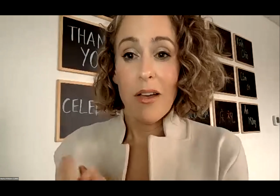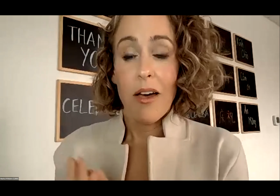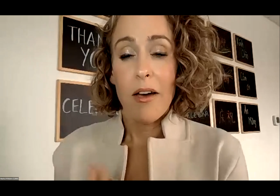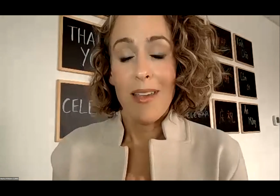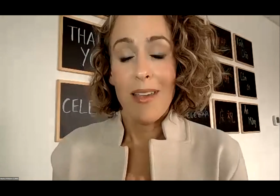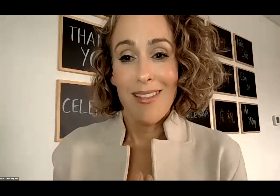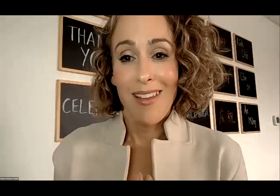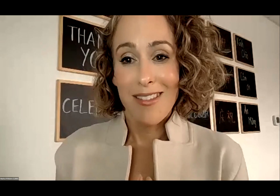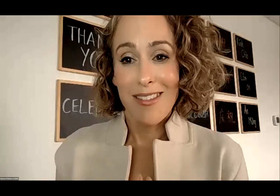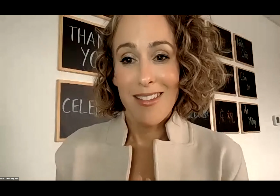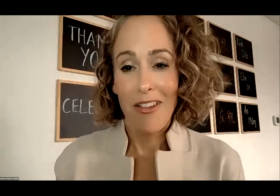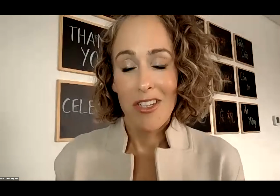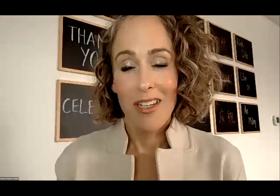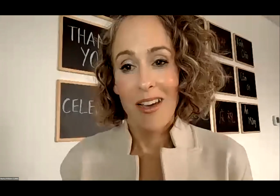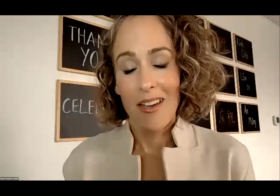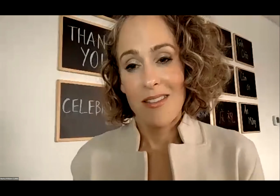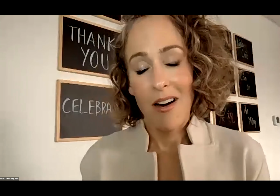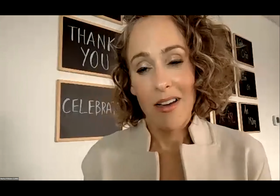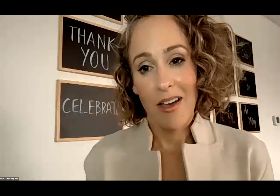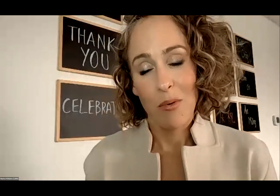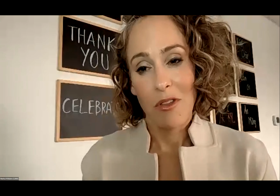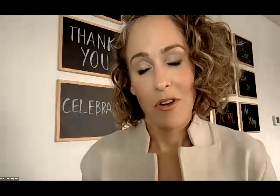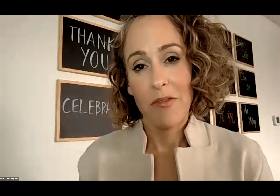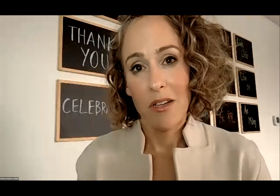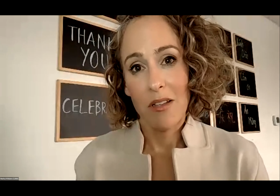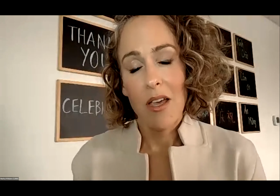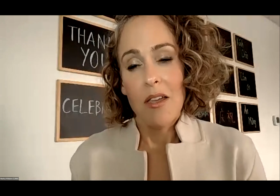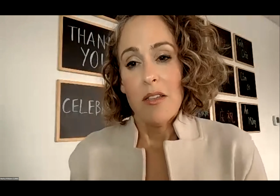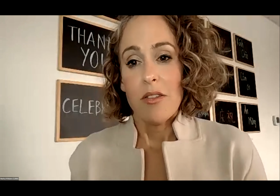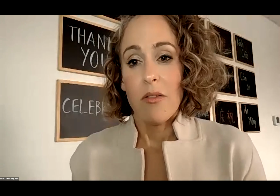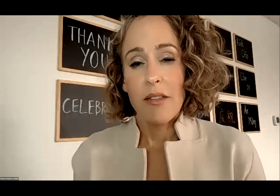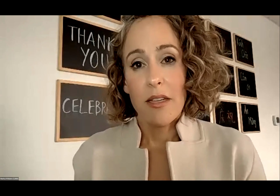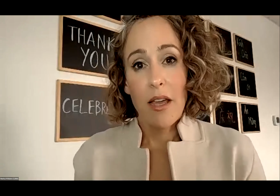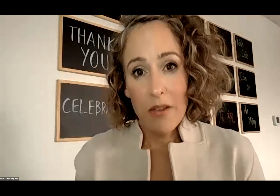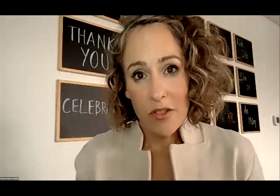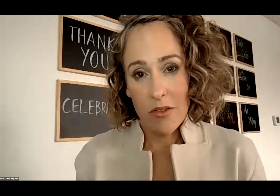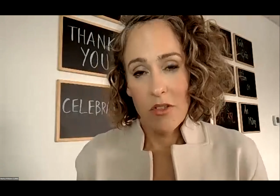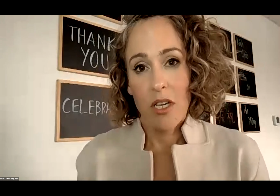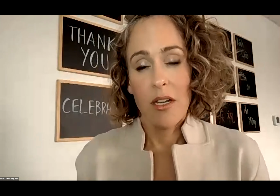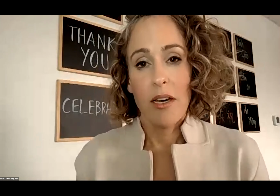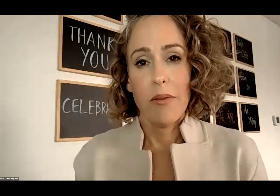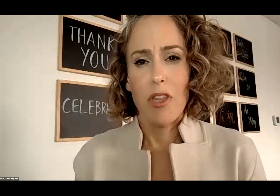in, as technology has caught up with our field. So that's another solution.